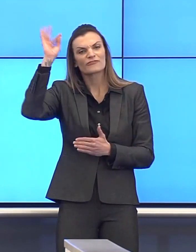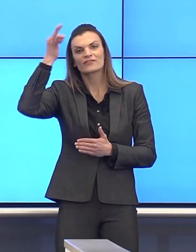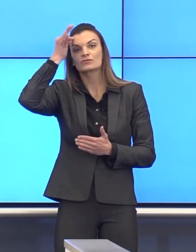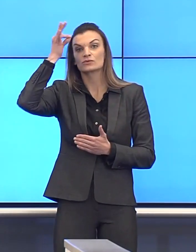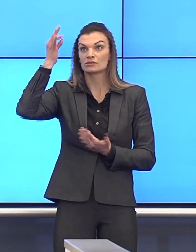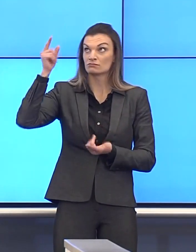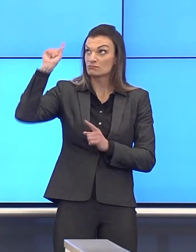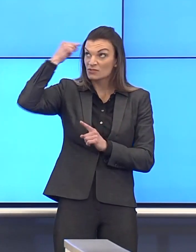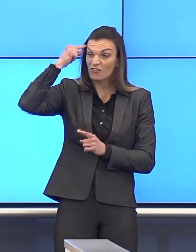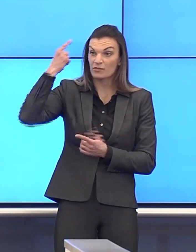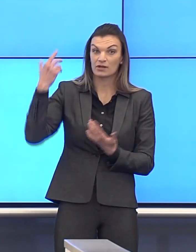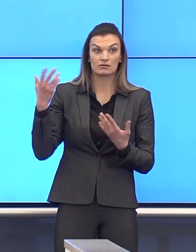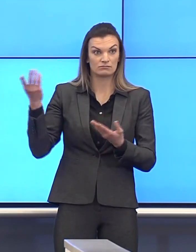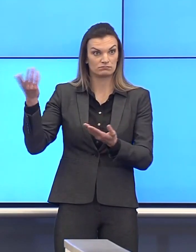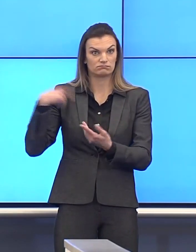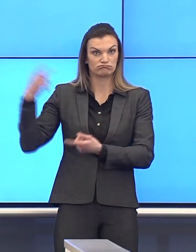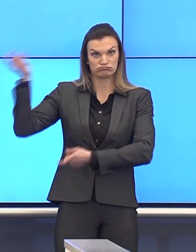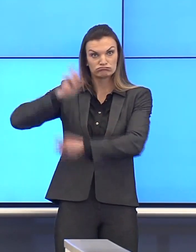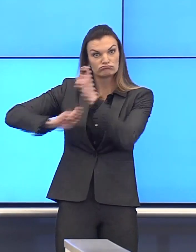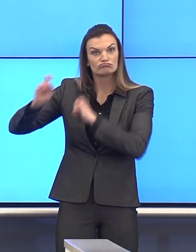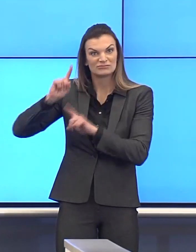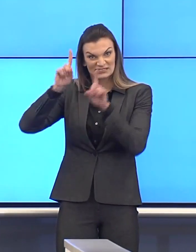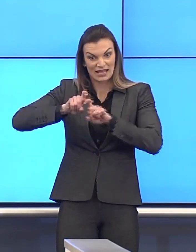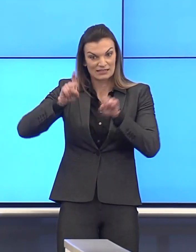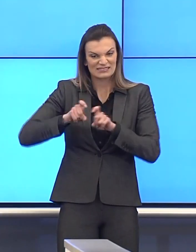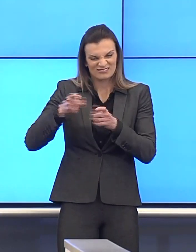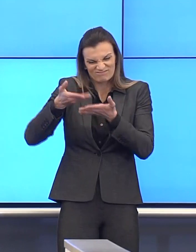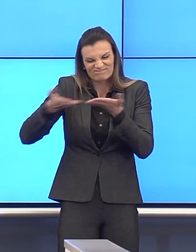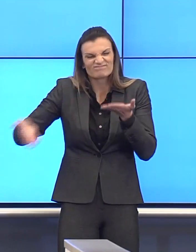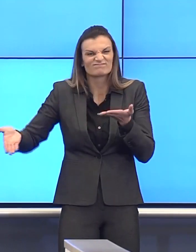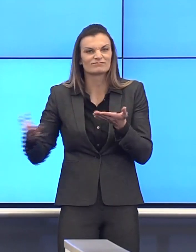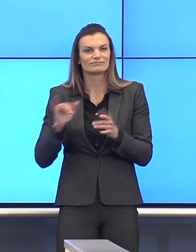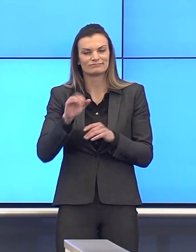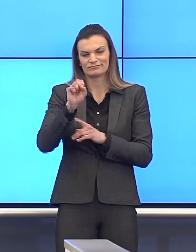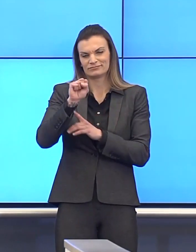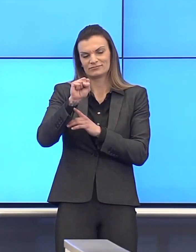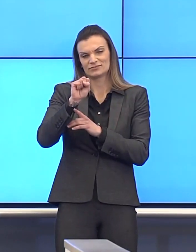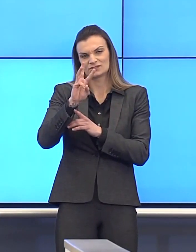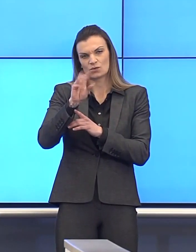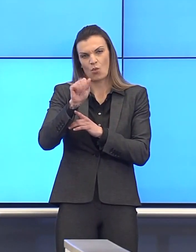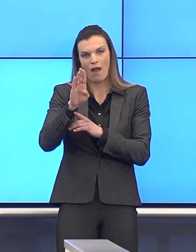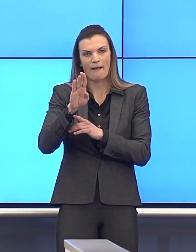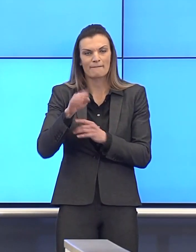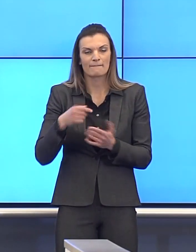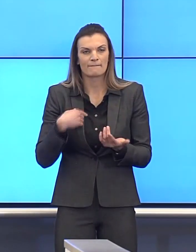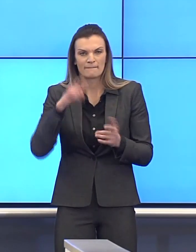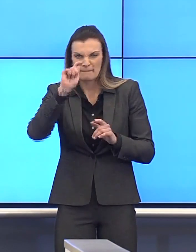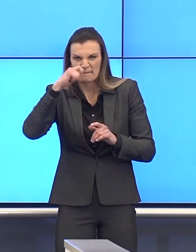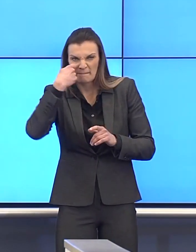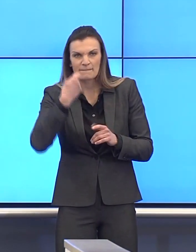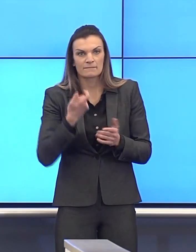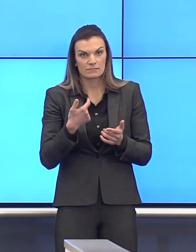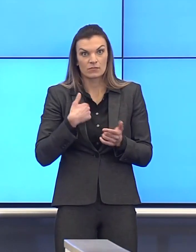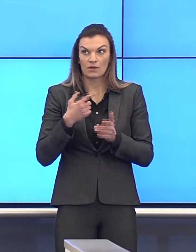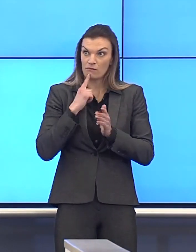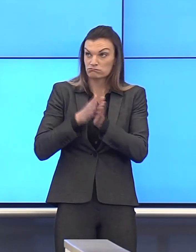REALLY GRATEFUL THAT THE FEDERAL GOVERNMENT HAS BEEN ABLE TO GIVE US A ADDITIONAL TESTING IMPLEMENTS.